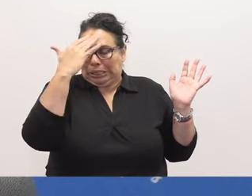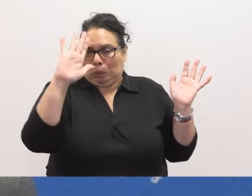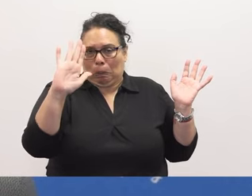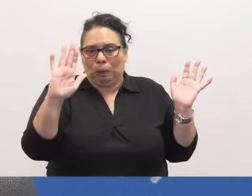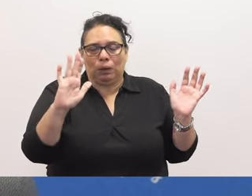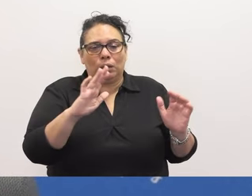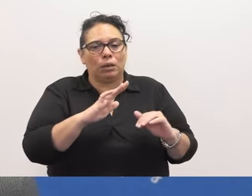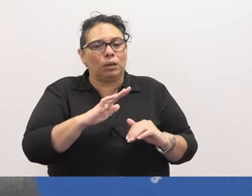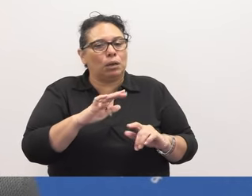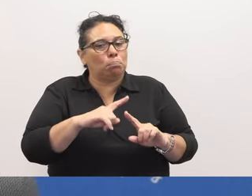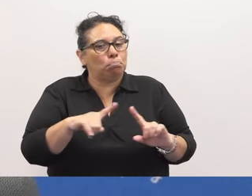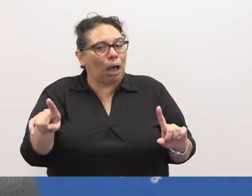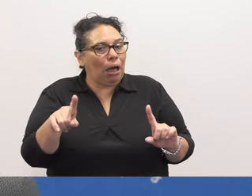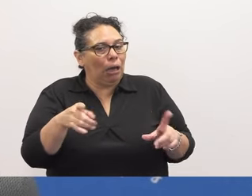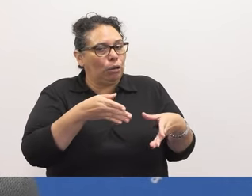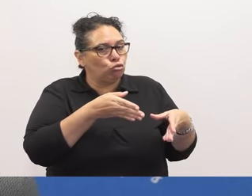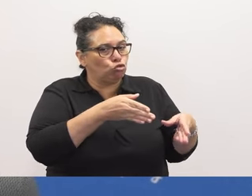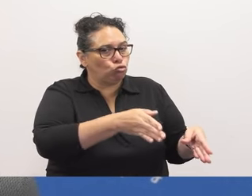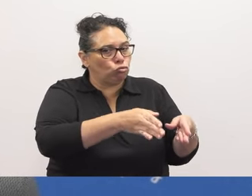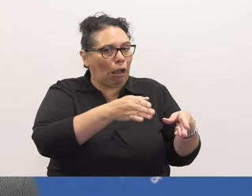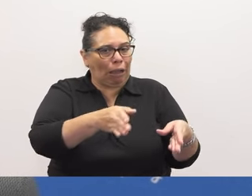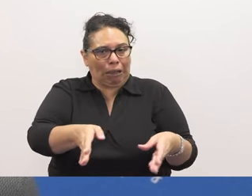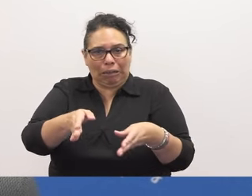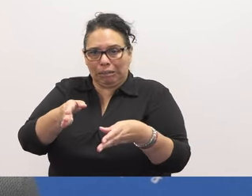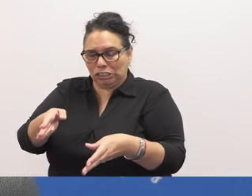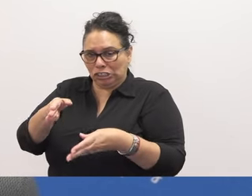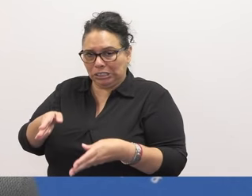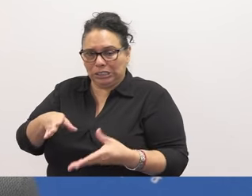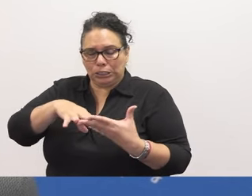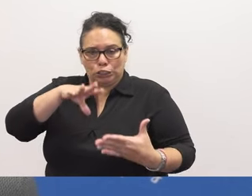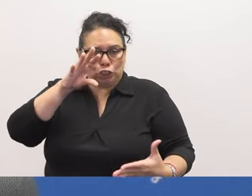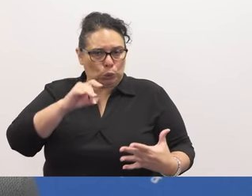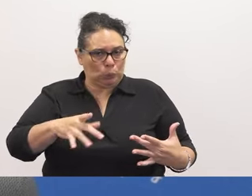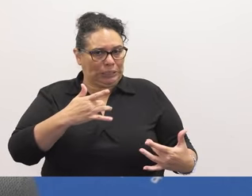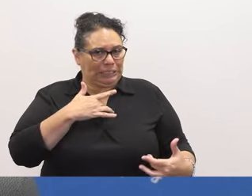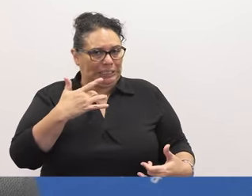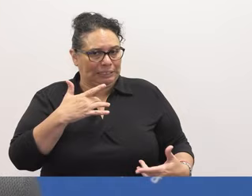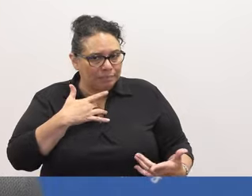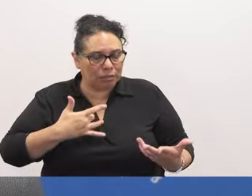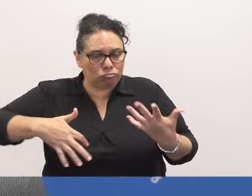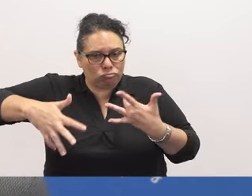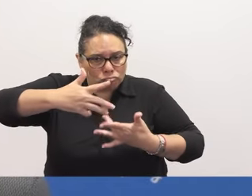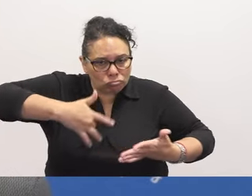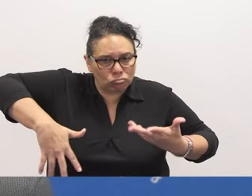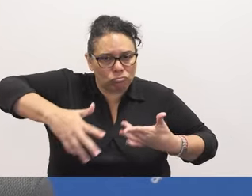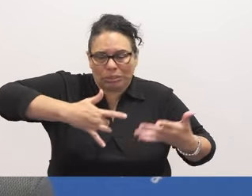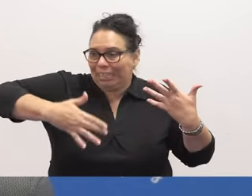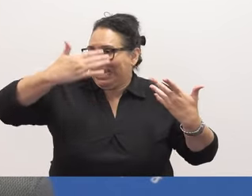But then there were strategies, so students would feel engaged that even if they didn't know what 9/11 was.